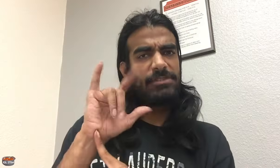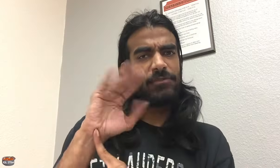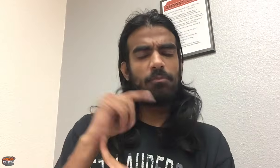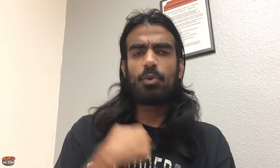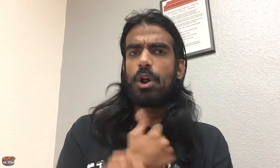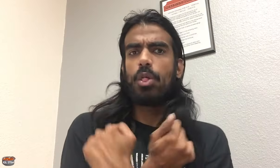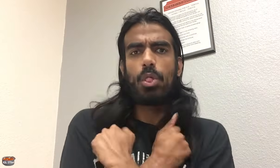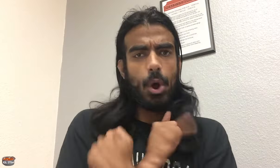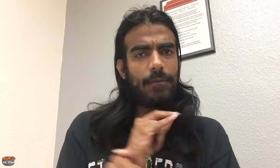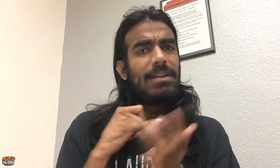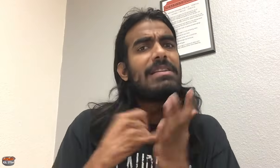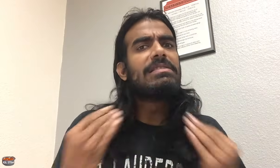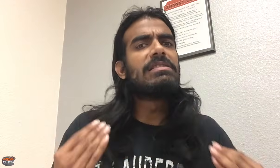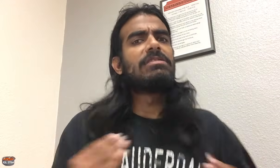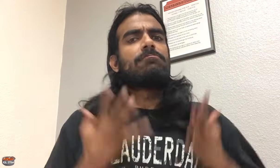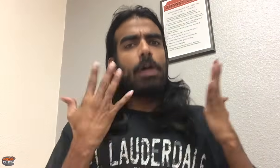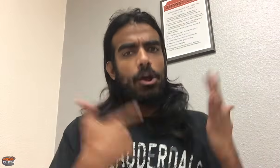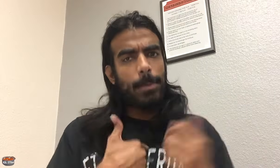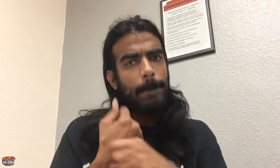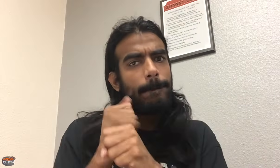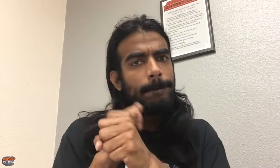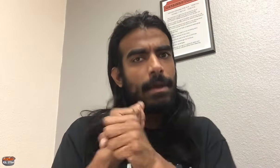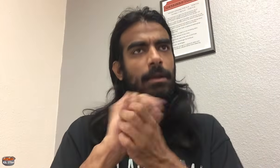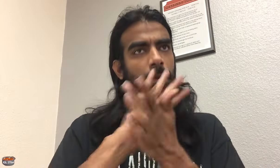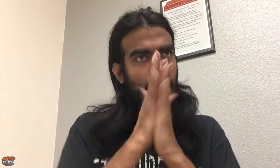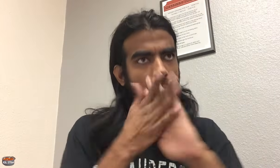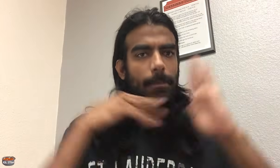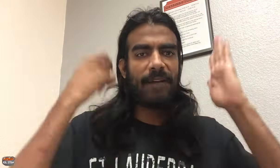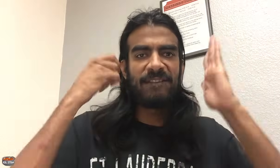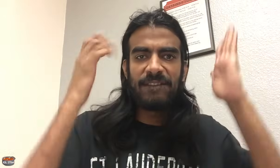They're really great films within the silent era. I love it. It's so inspiring.